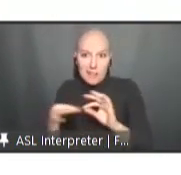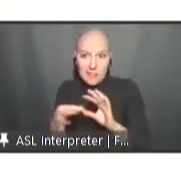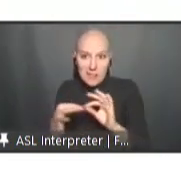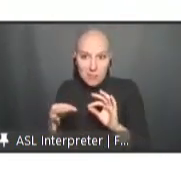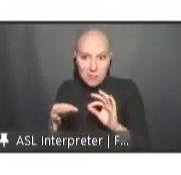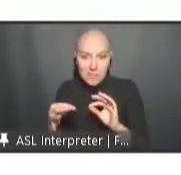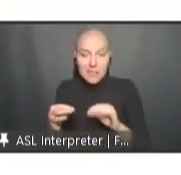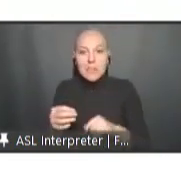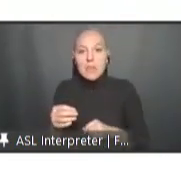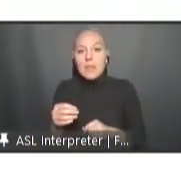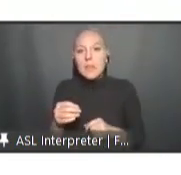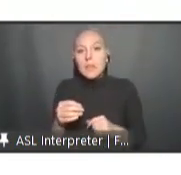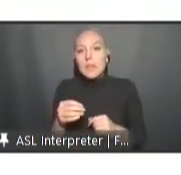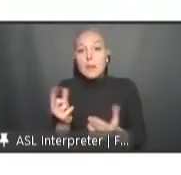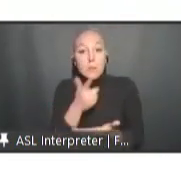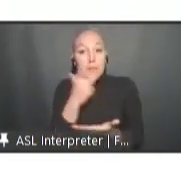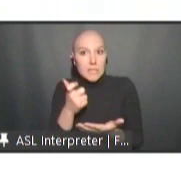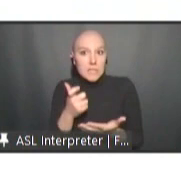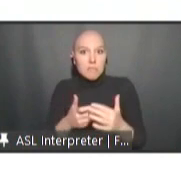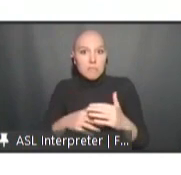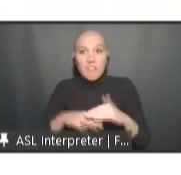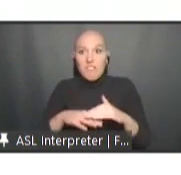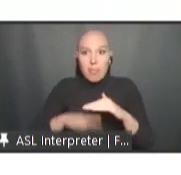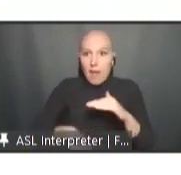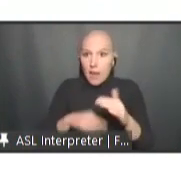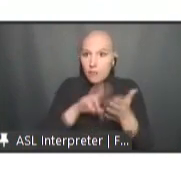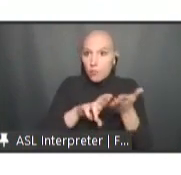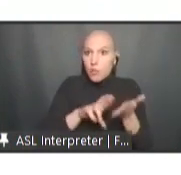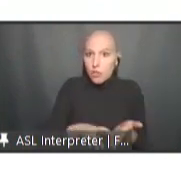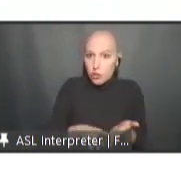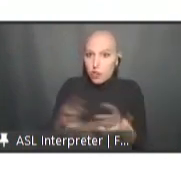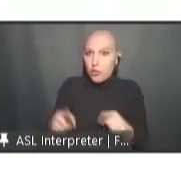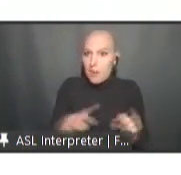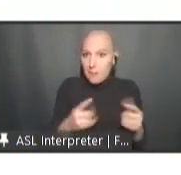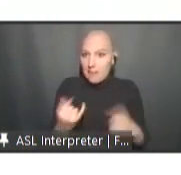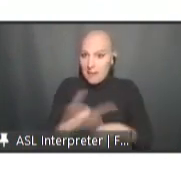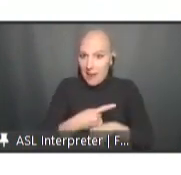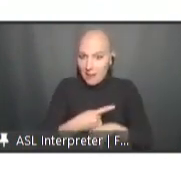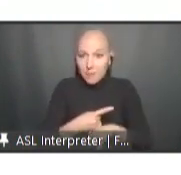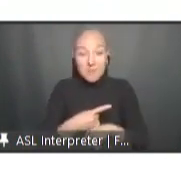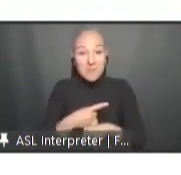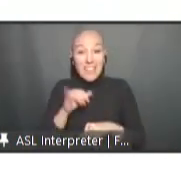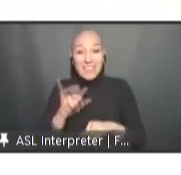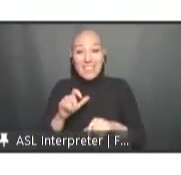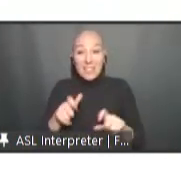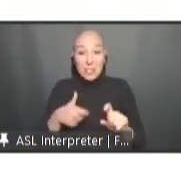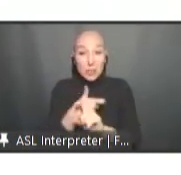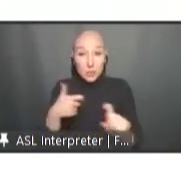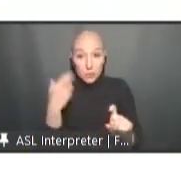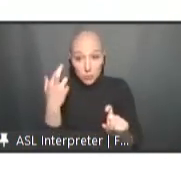a lack of research being done today. That is a huge reason why people are hesitant.